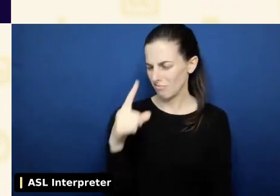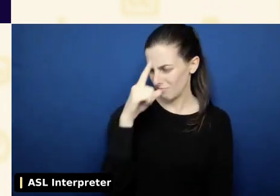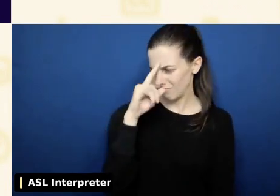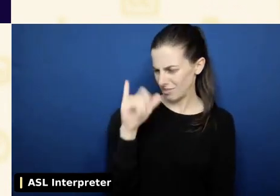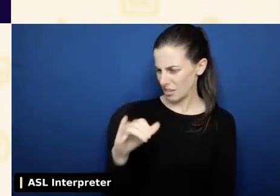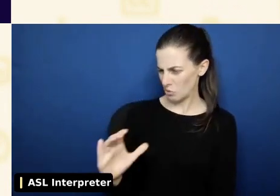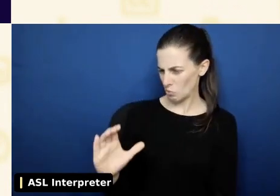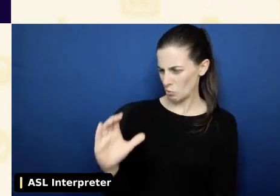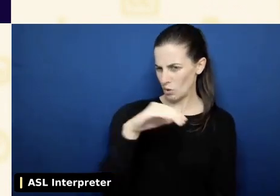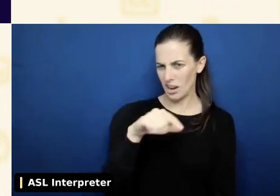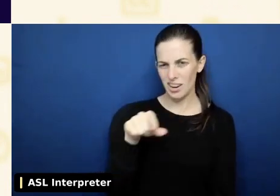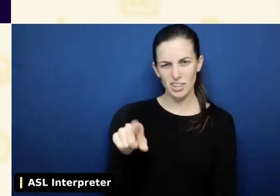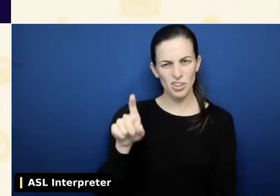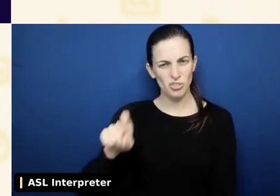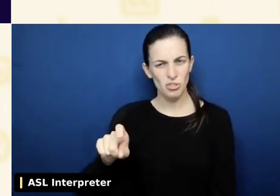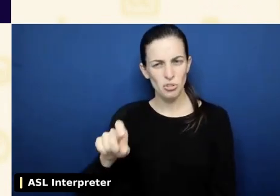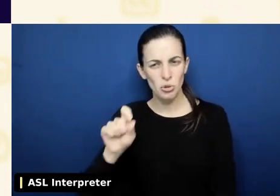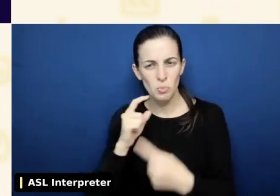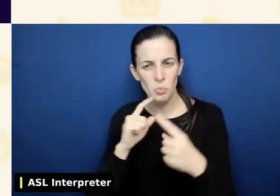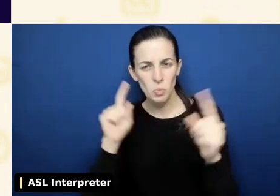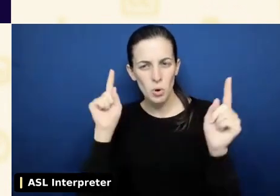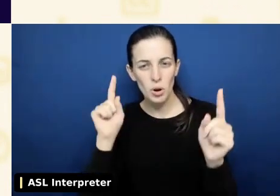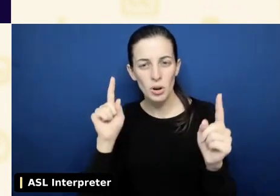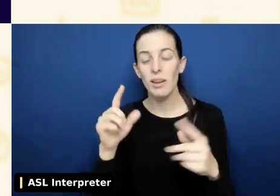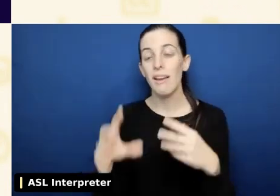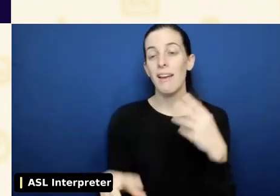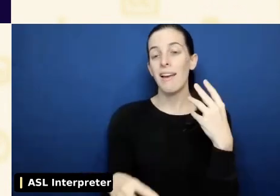This is where we added a Show Code functionality on the front-end.